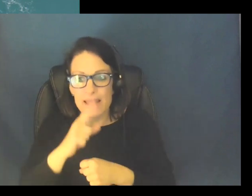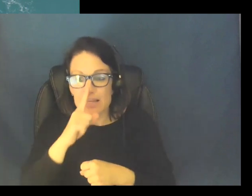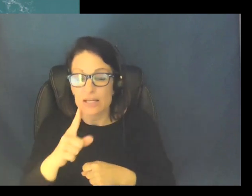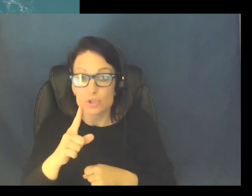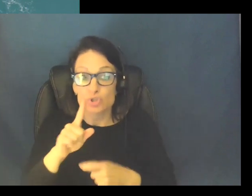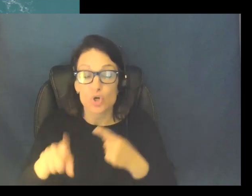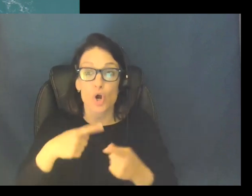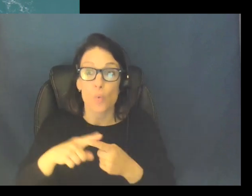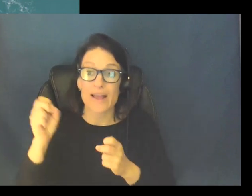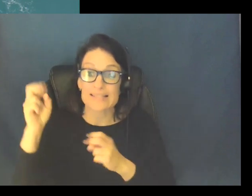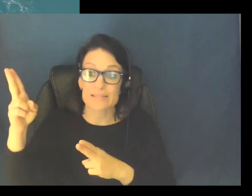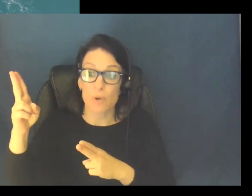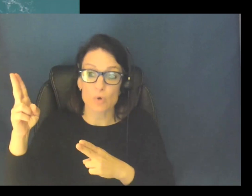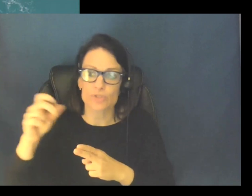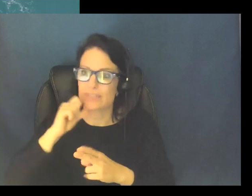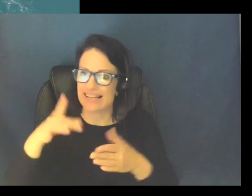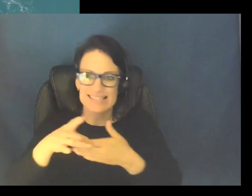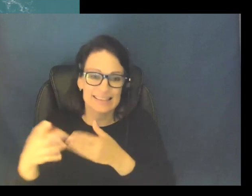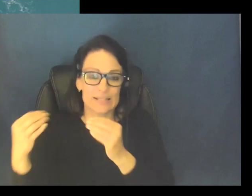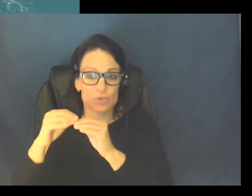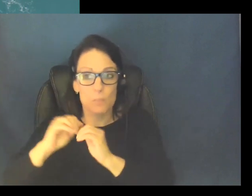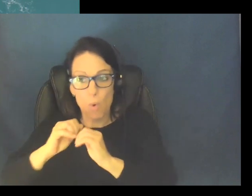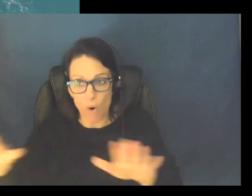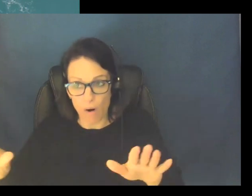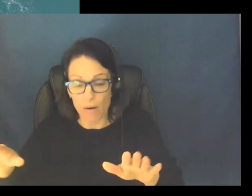the temperature and, uhm, and weather patterns throughout the world. And a lot of these, uhm, efforts don't reflect that, uhm, I think working at a regional capacity, uhm, working with the states, especially more southern states to source seeds and to store potential populations for introduction into Massachusetts is going to be an important part of the biodiversity of the country and world as a whole.